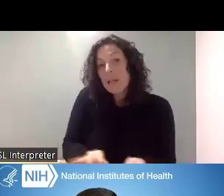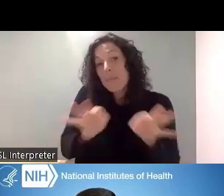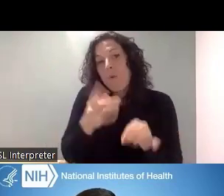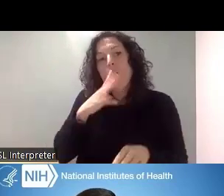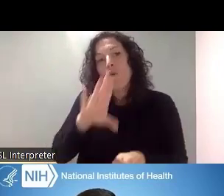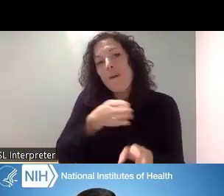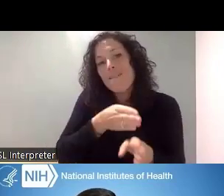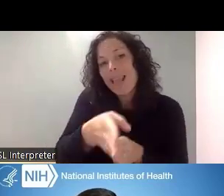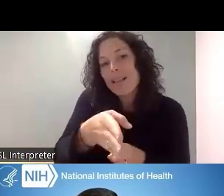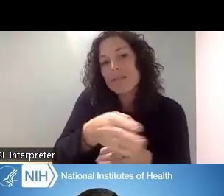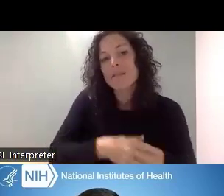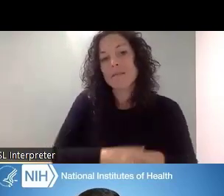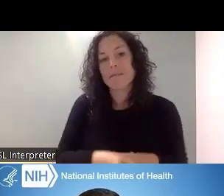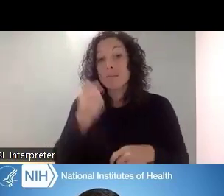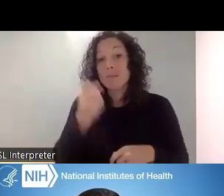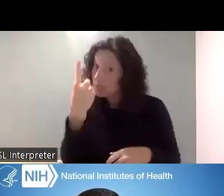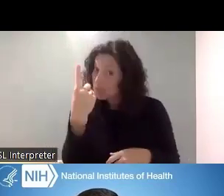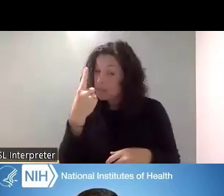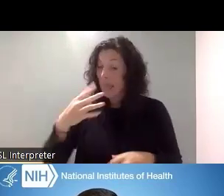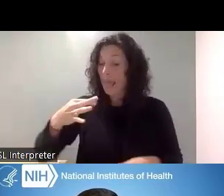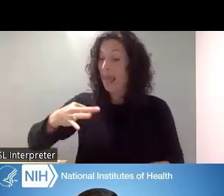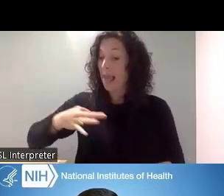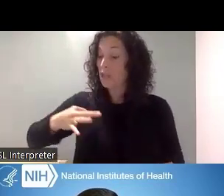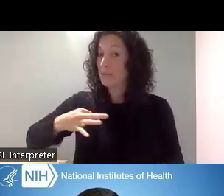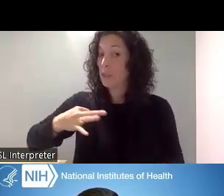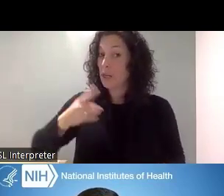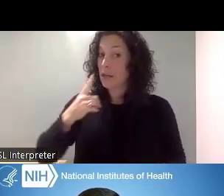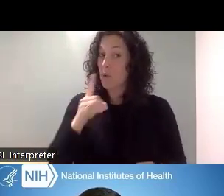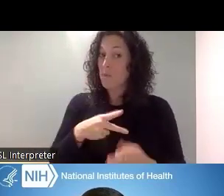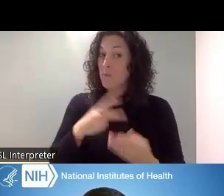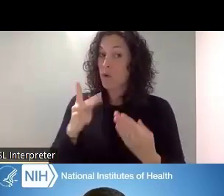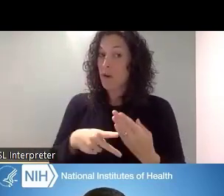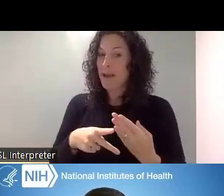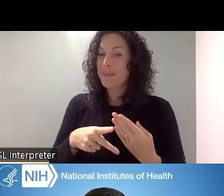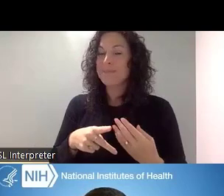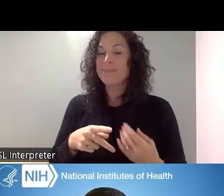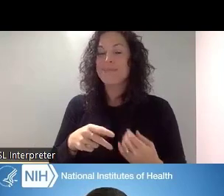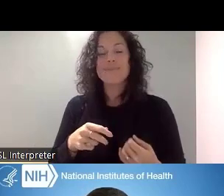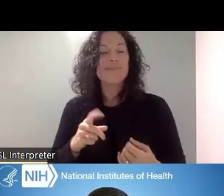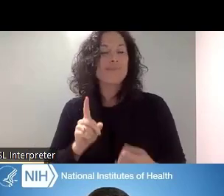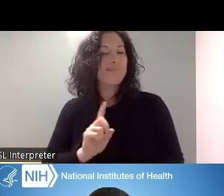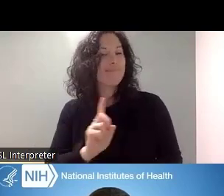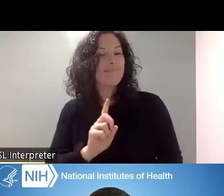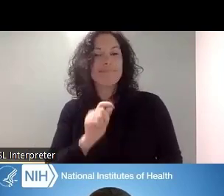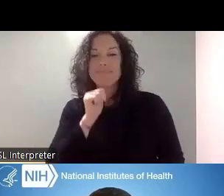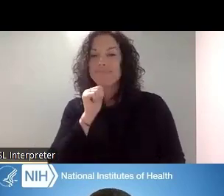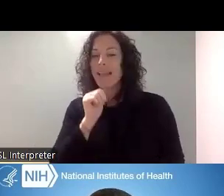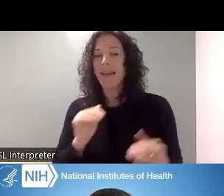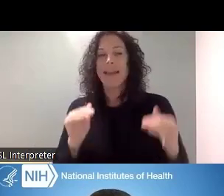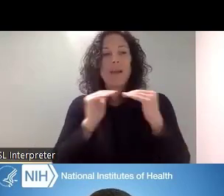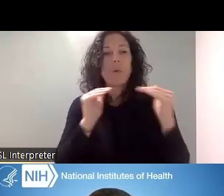because remember, eligibility for a program does not necessarily equal to competitiveness.